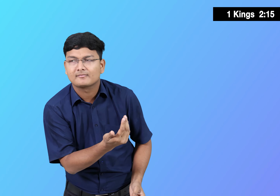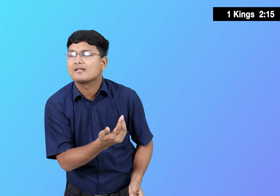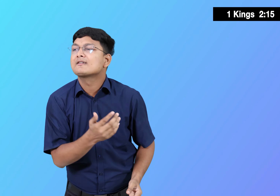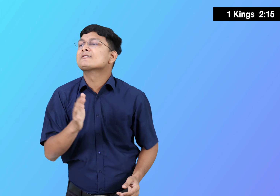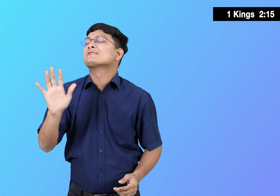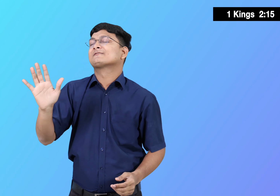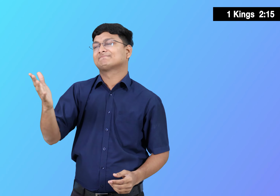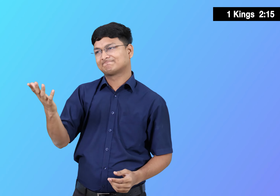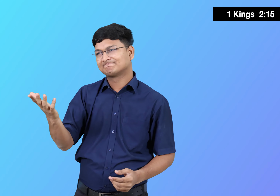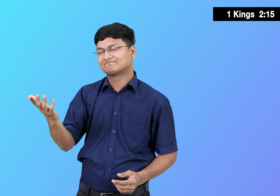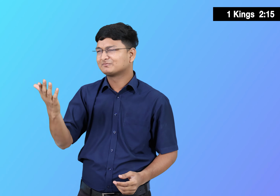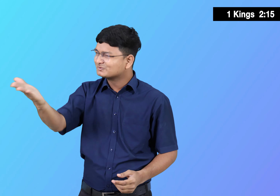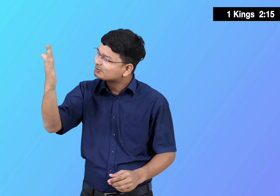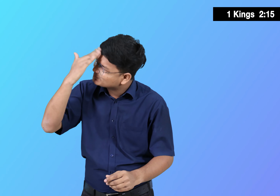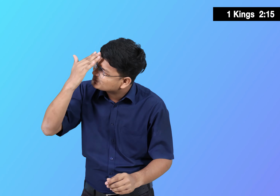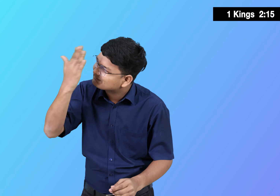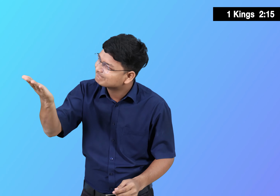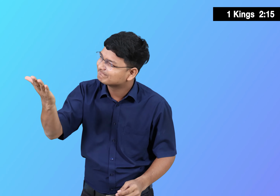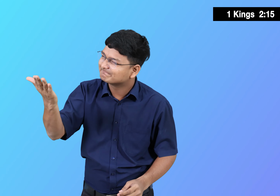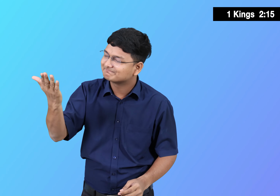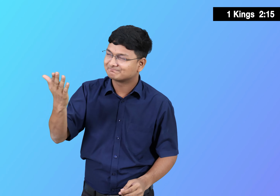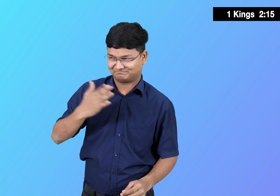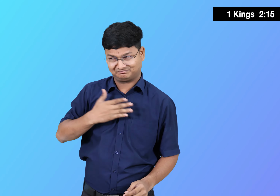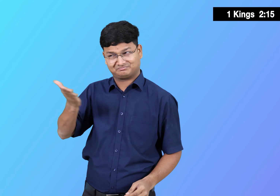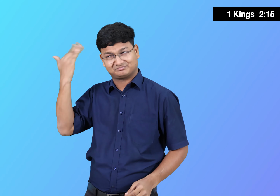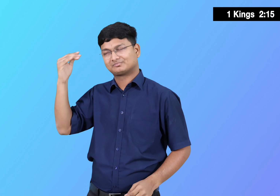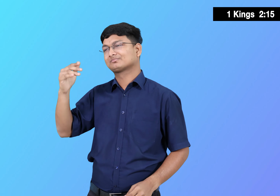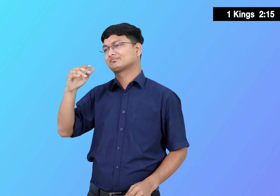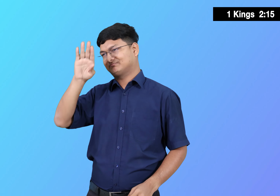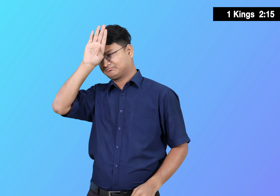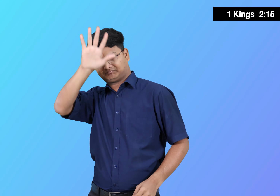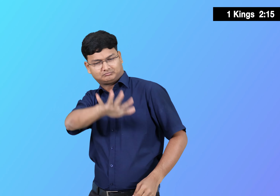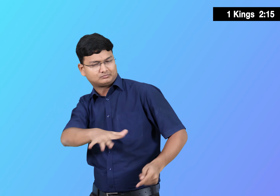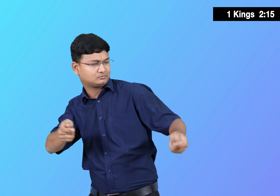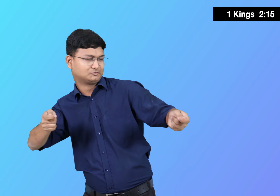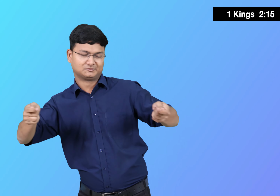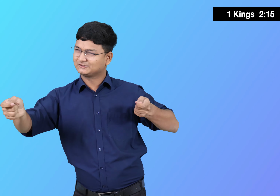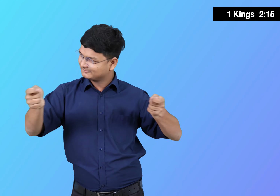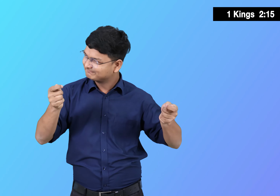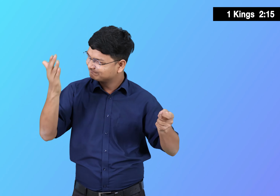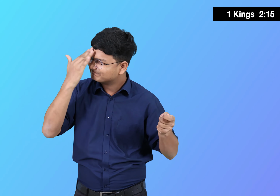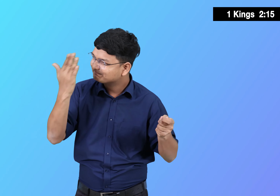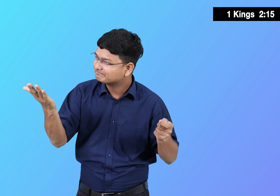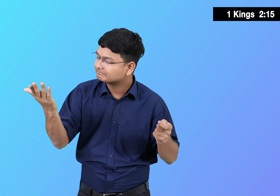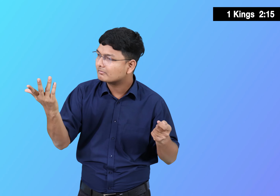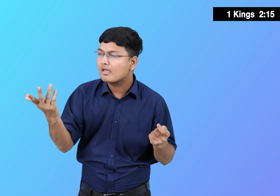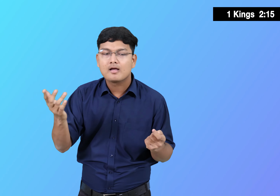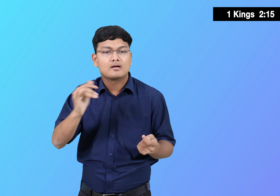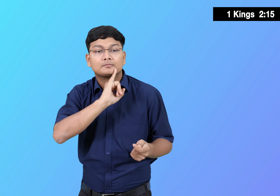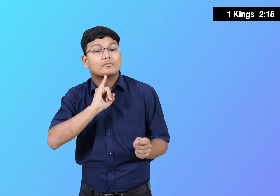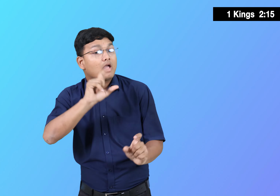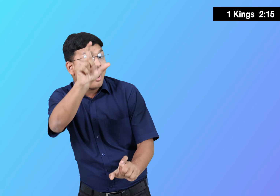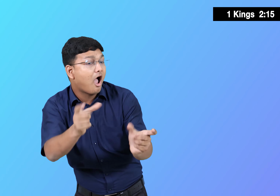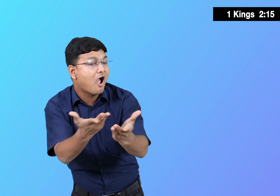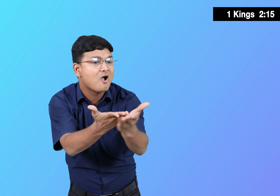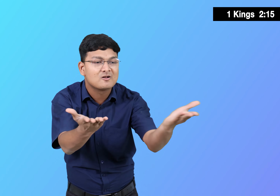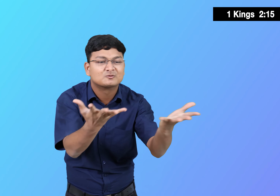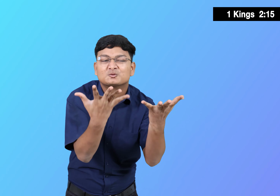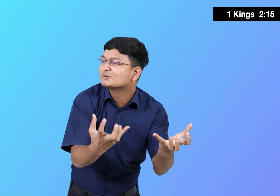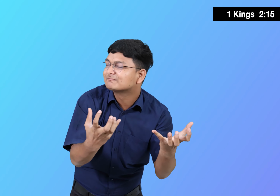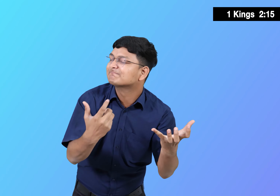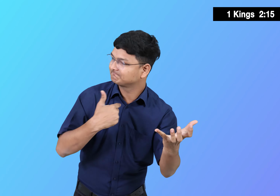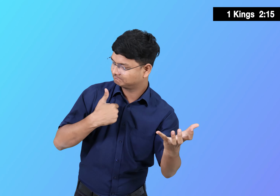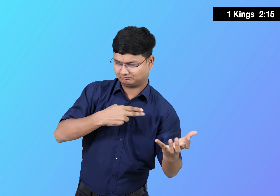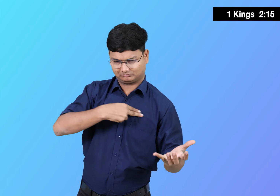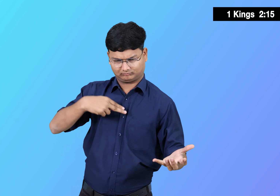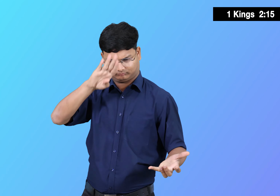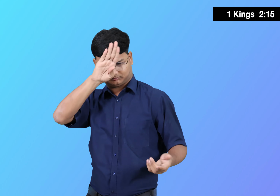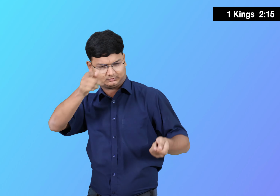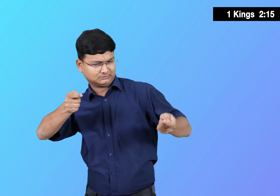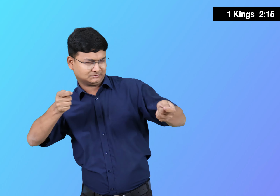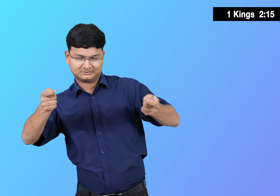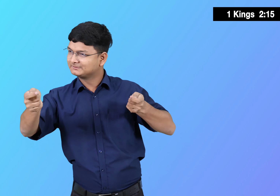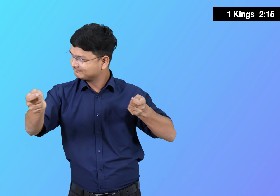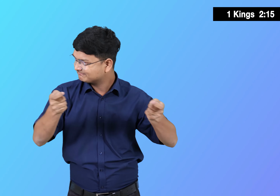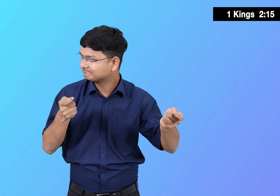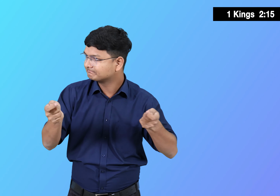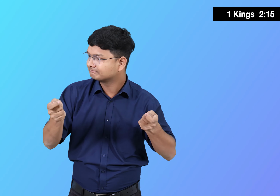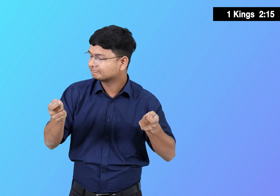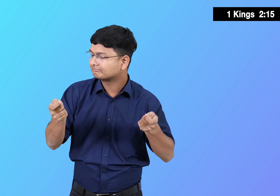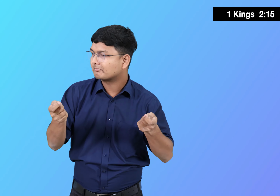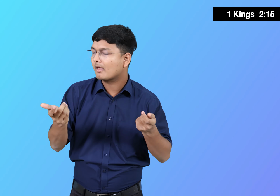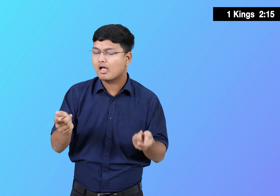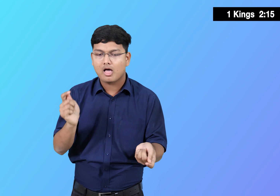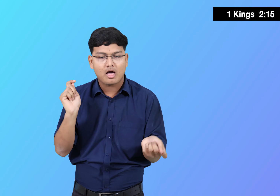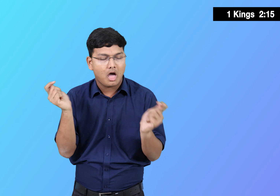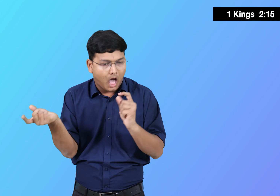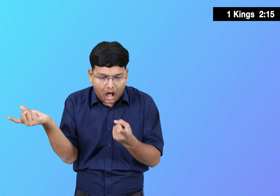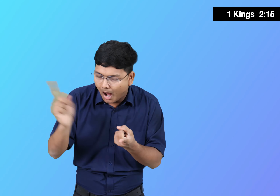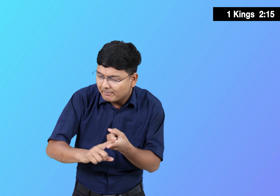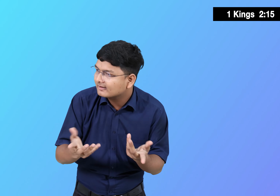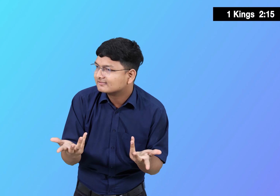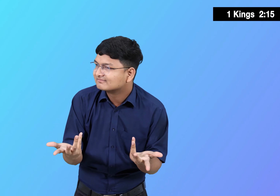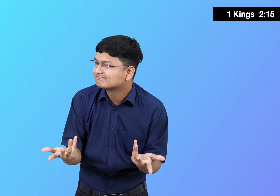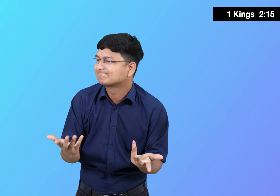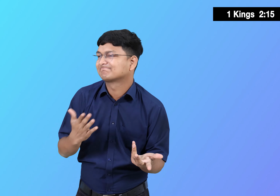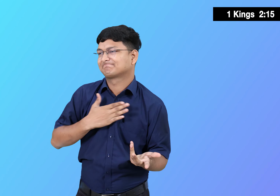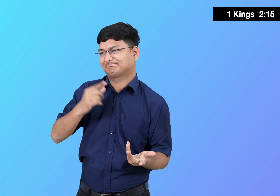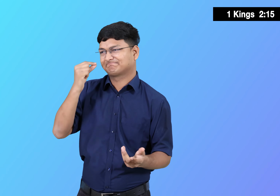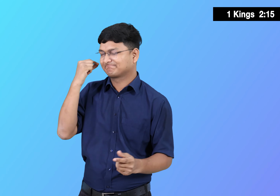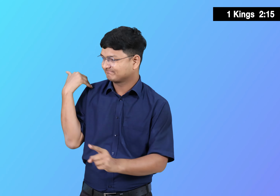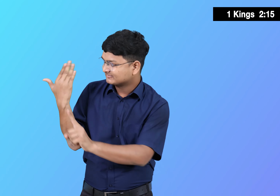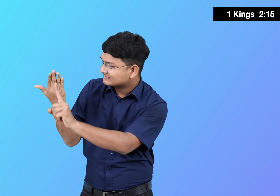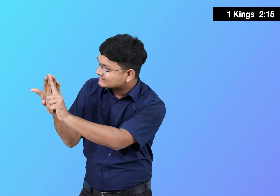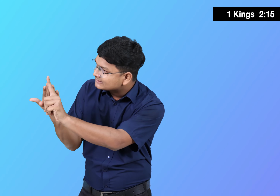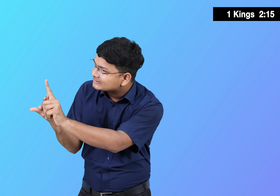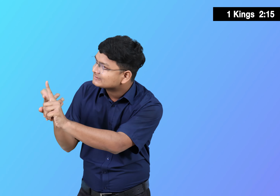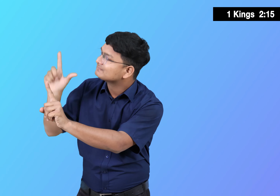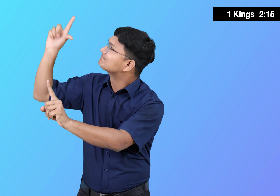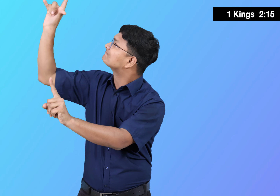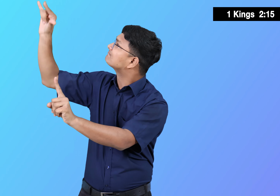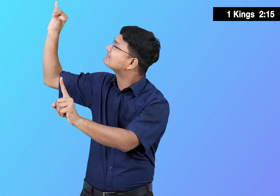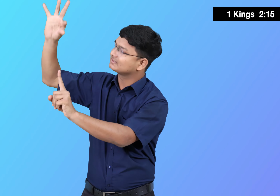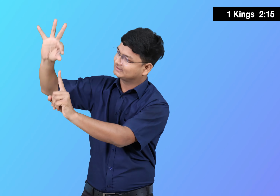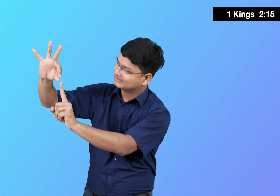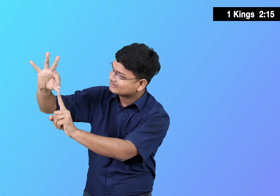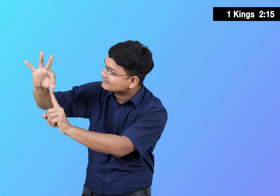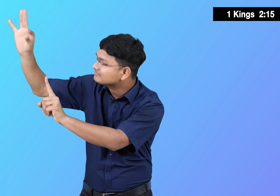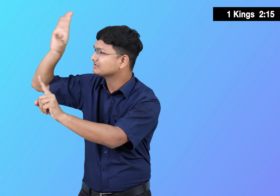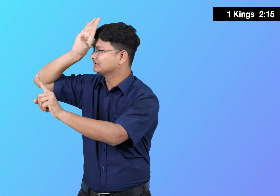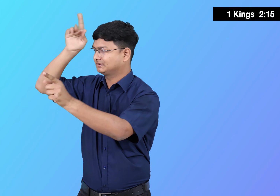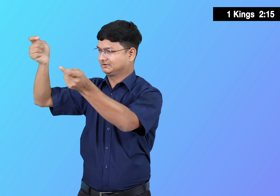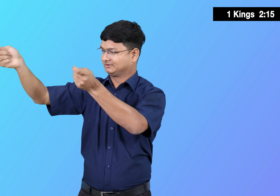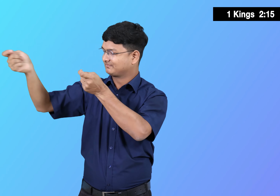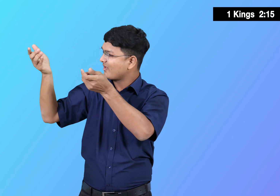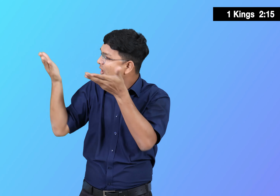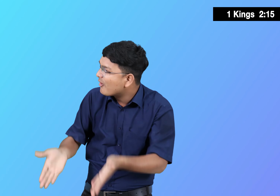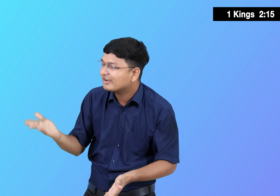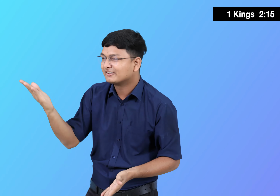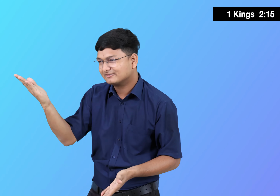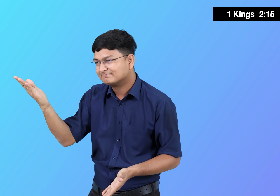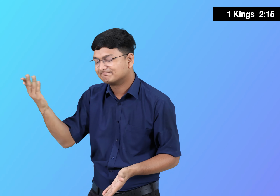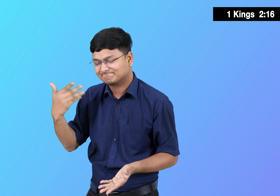Adonijah said, “You know that at one time the kingdom was mine. All the people of Israel wanted me to be their king. But things have changed, and now my brother is the king. The LORD chose him to be king.